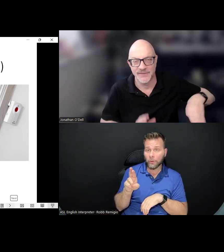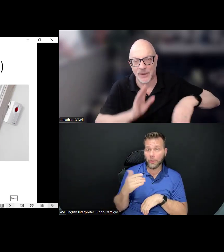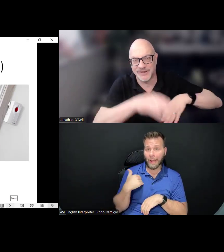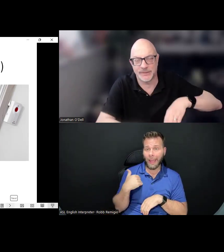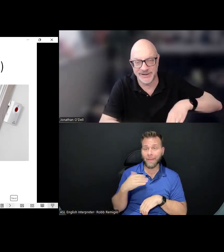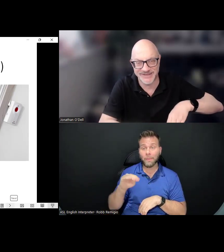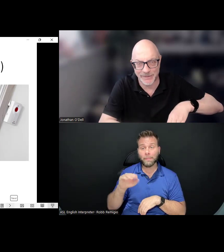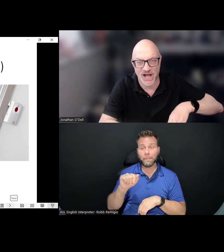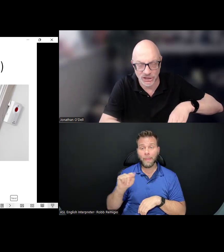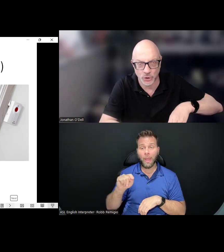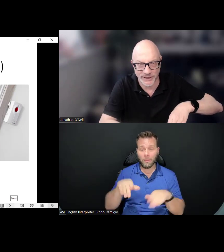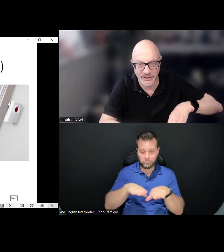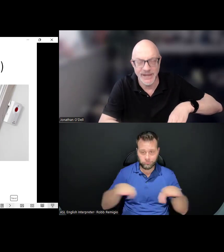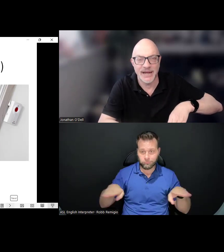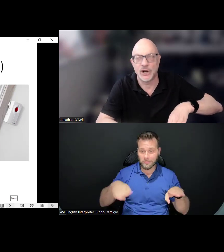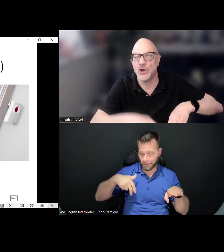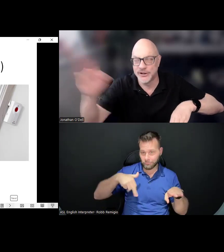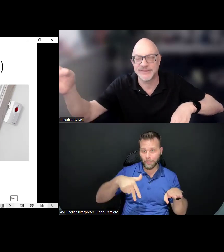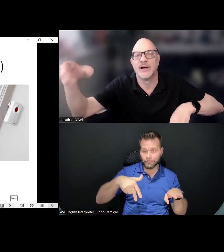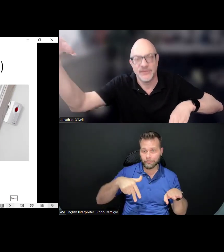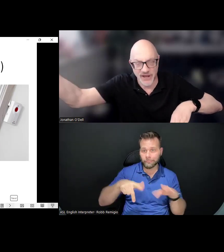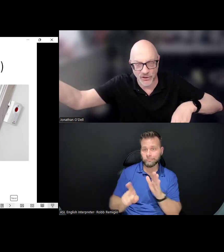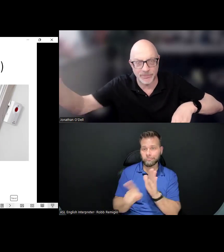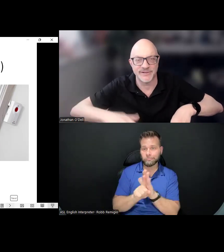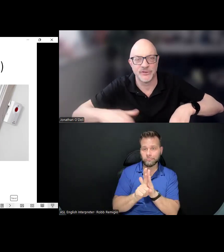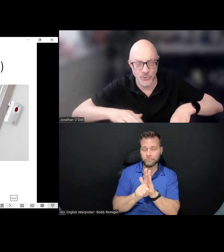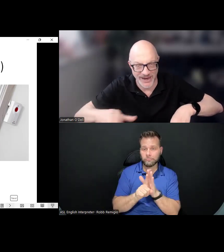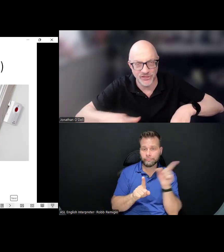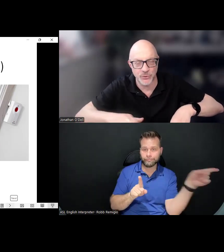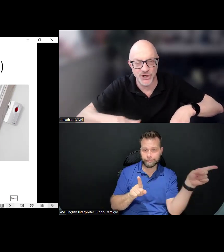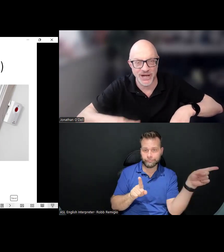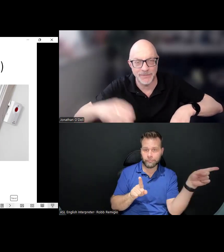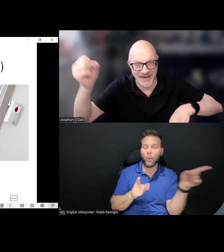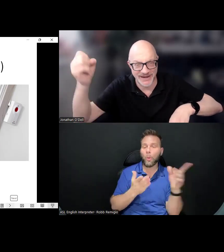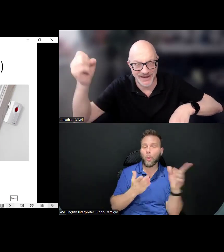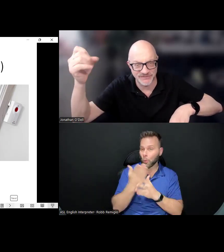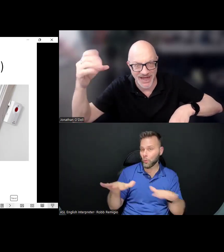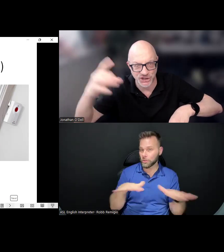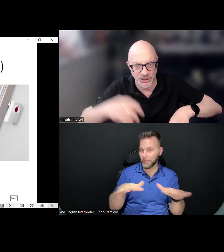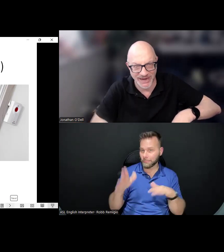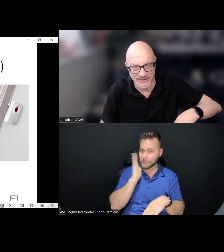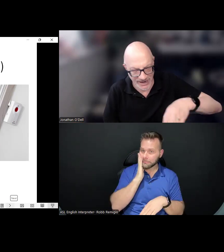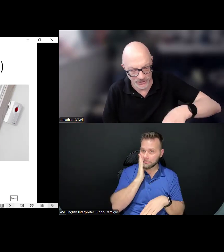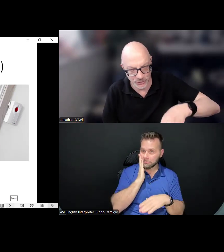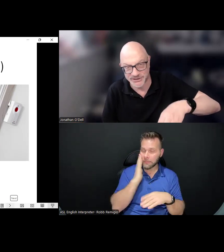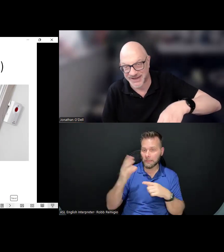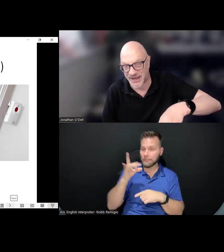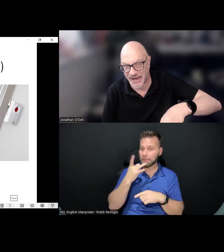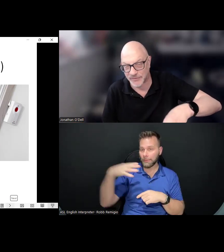Or you can get a pressure sensitive mat, when somebody steps onto it, it alerts the other person through, again, a shaking bed and flashing light,